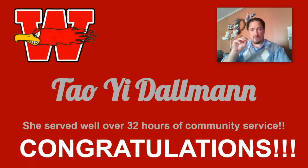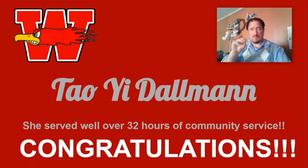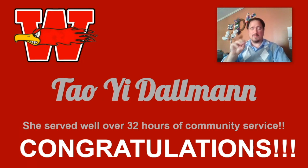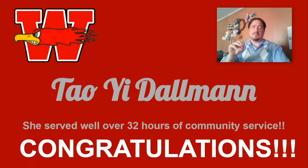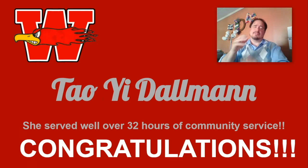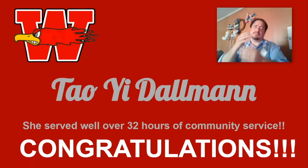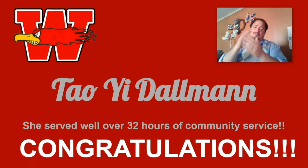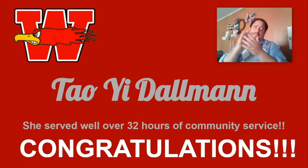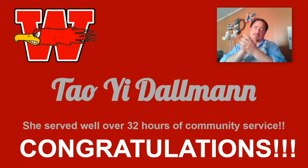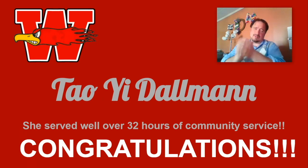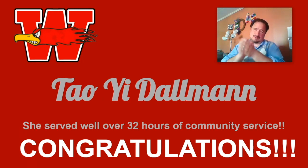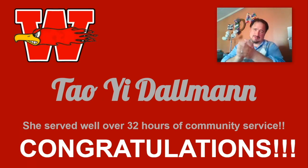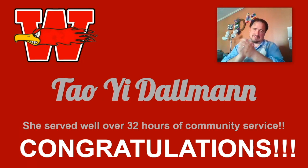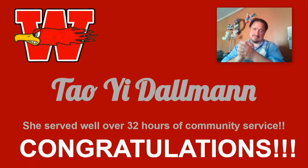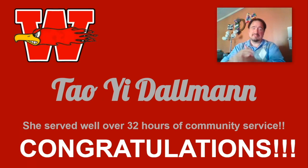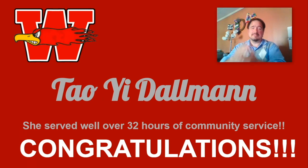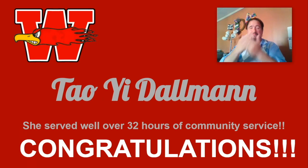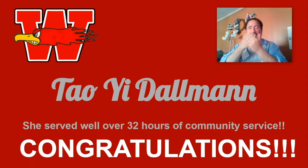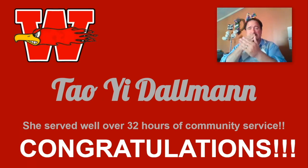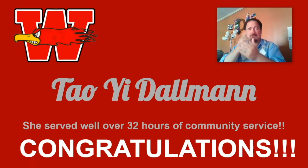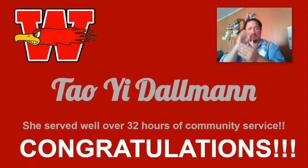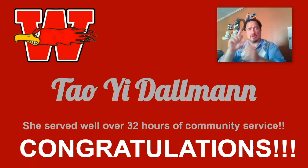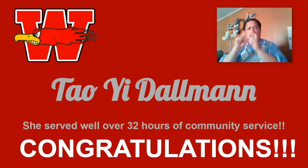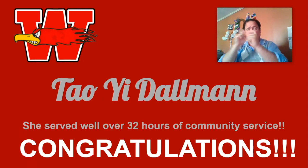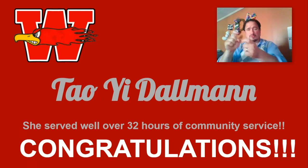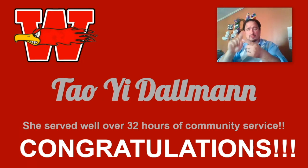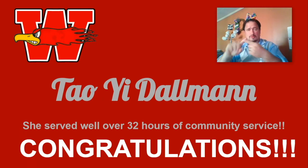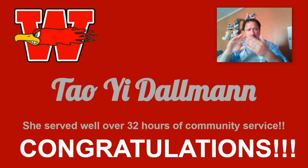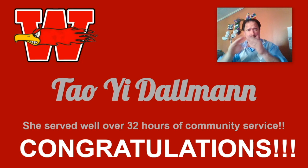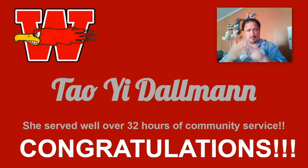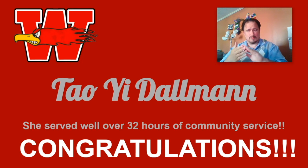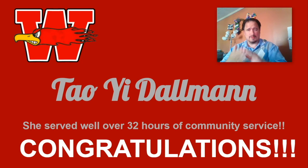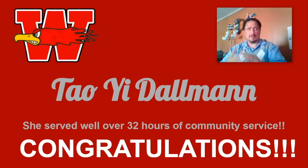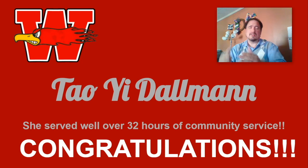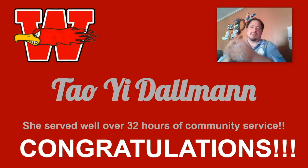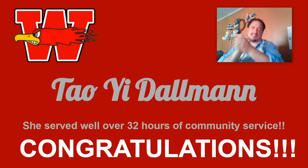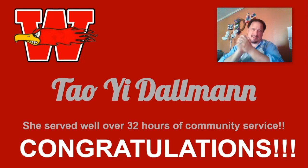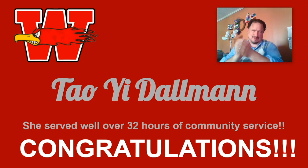Congratulations. Thank you for giving to your community. Congratulations.